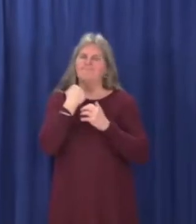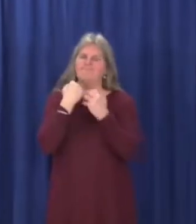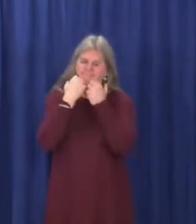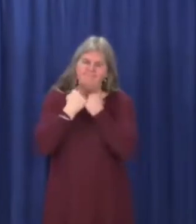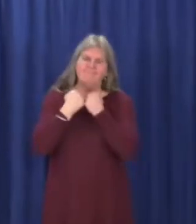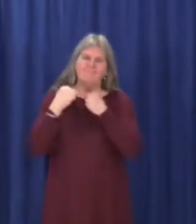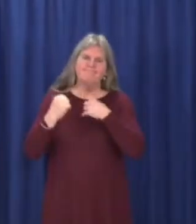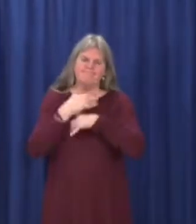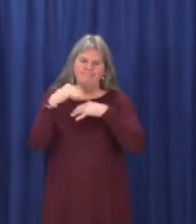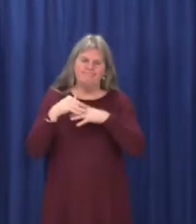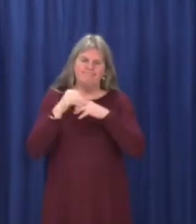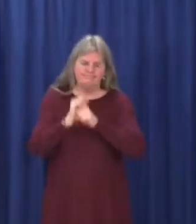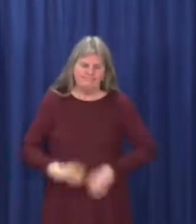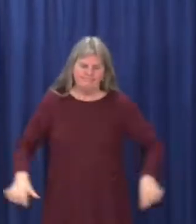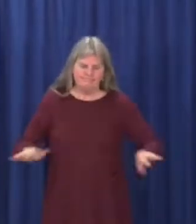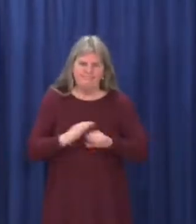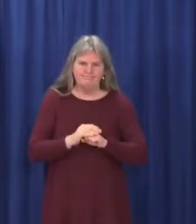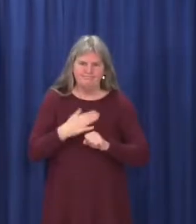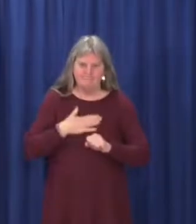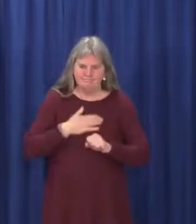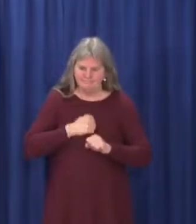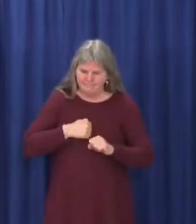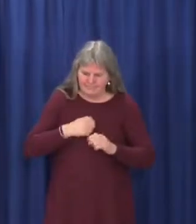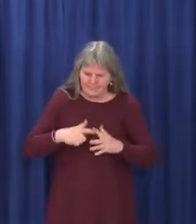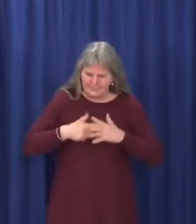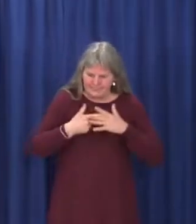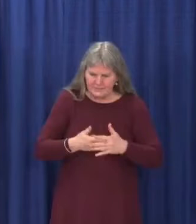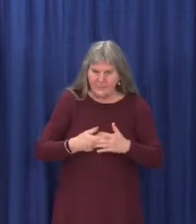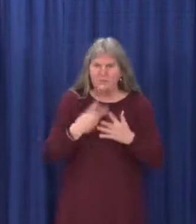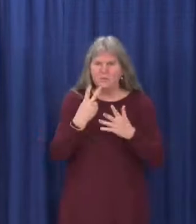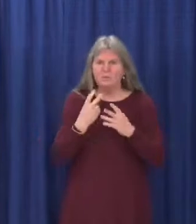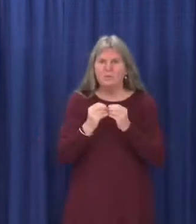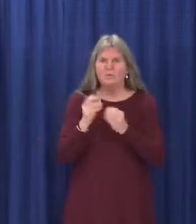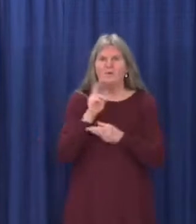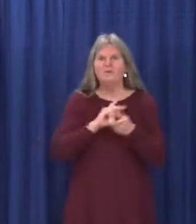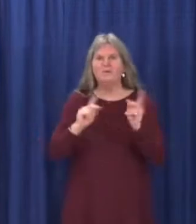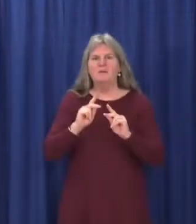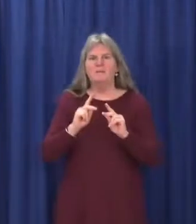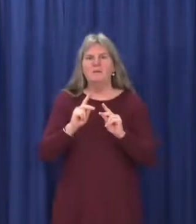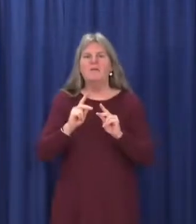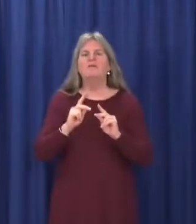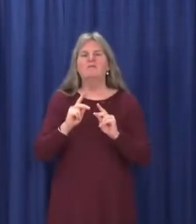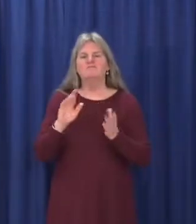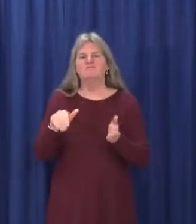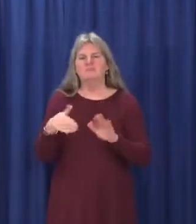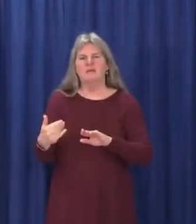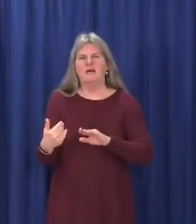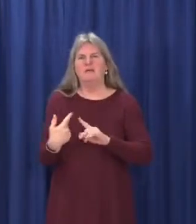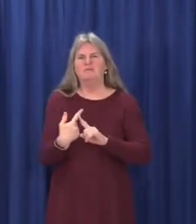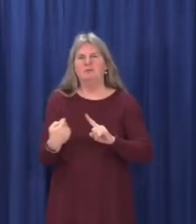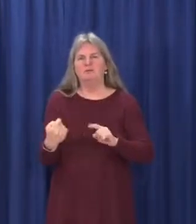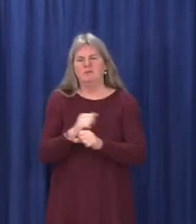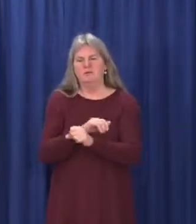I must start by acknowledging that two more Yukoners have died from COVID-19 in the last